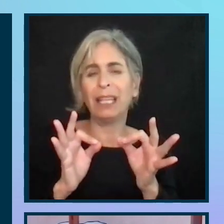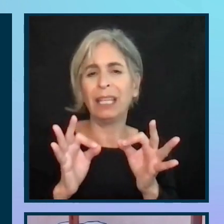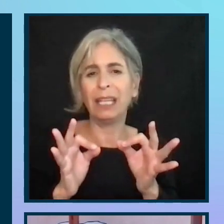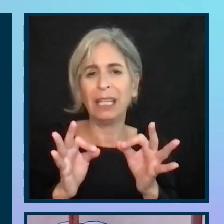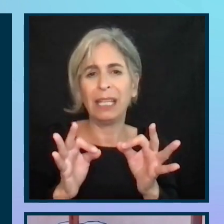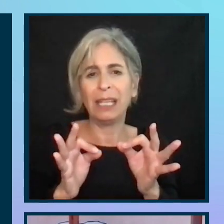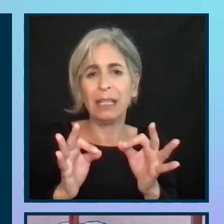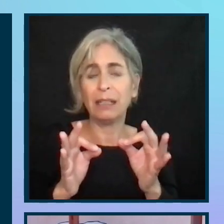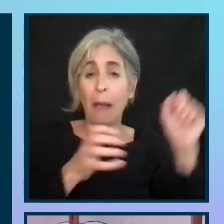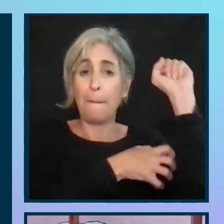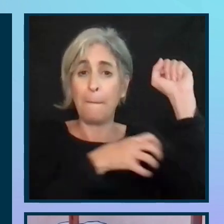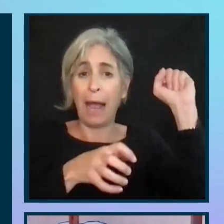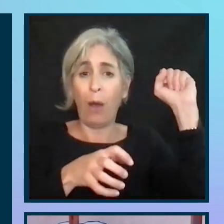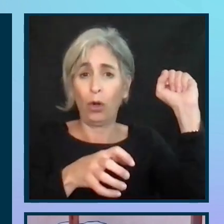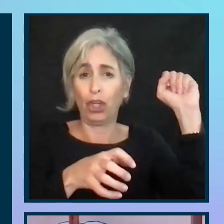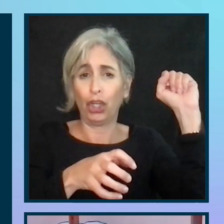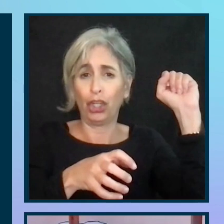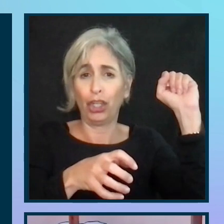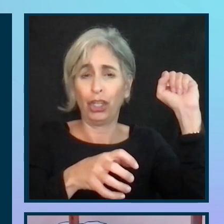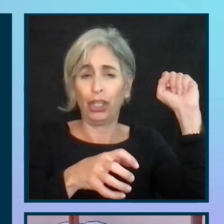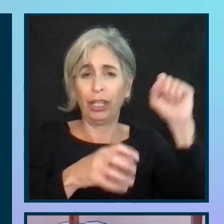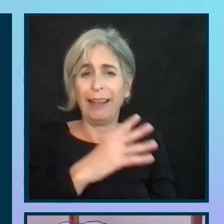power and value